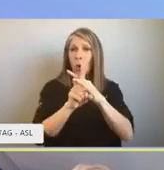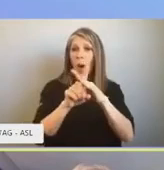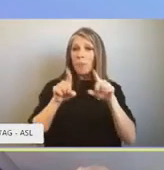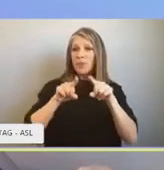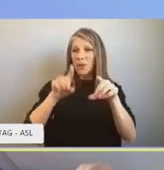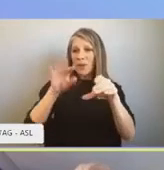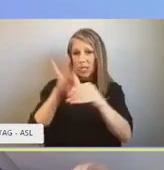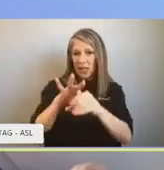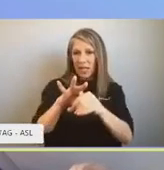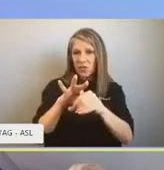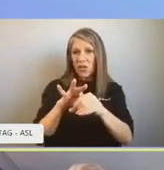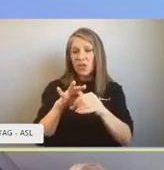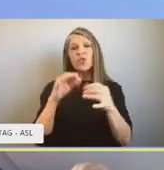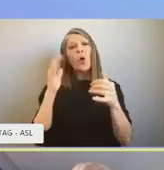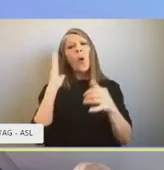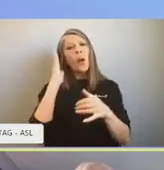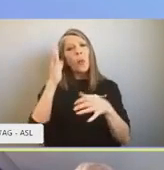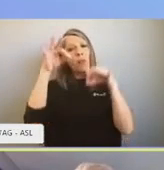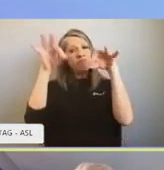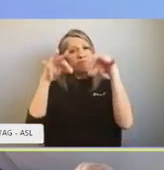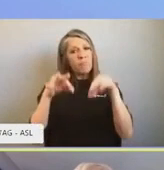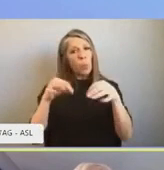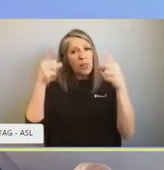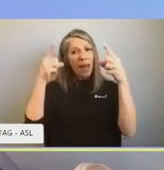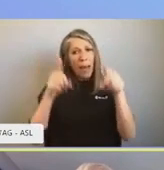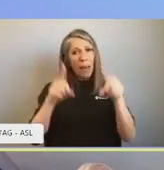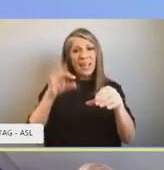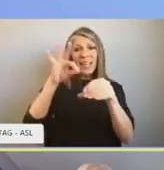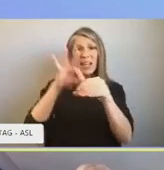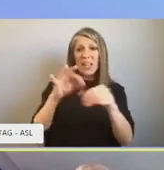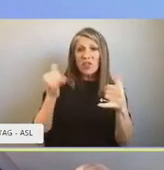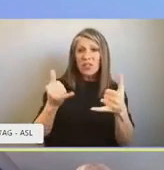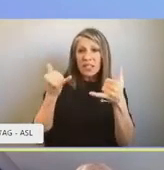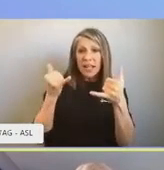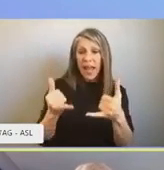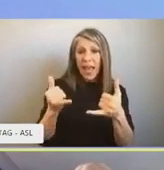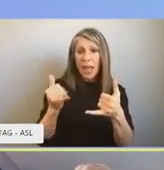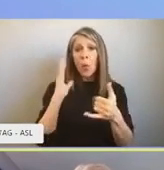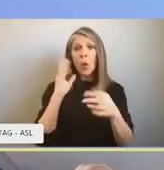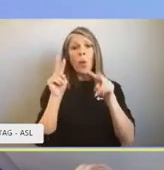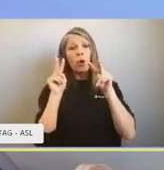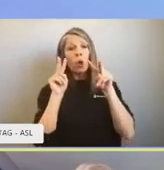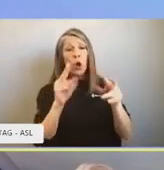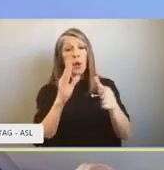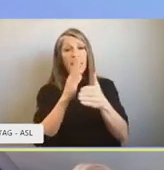things about howDA big systems work that show up in